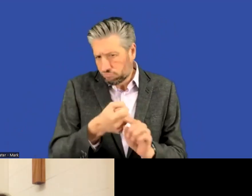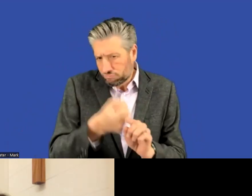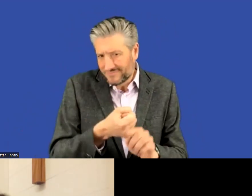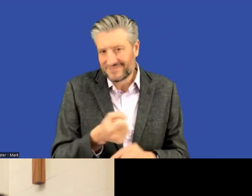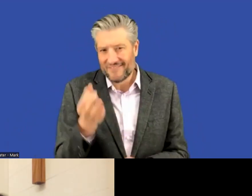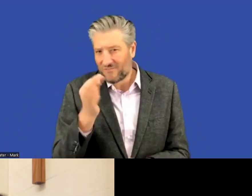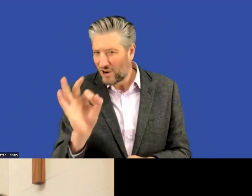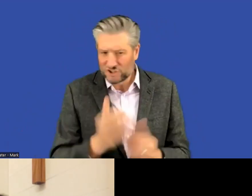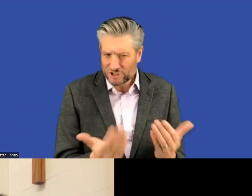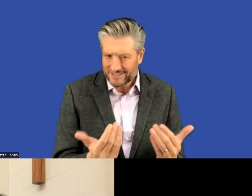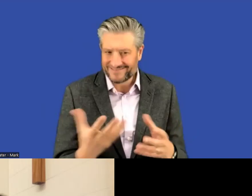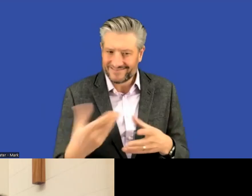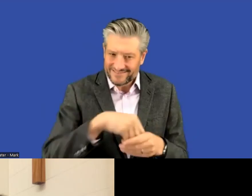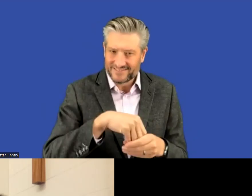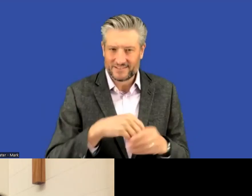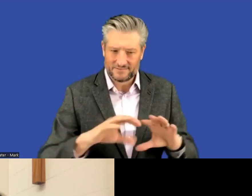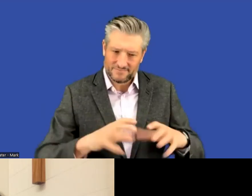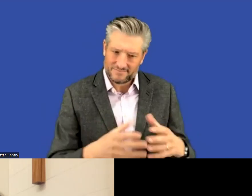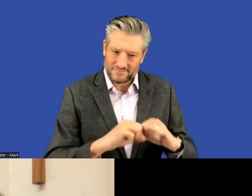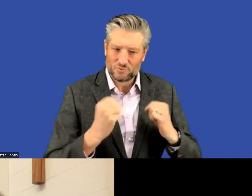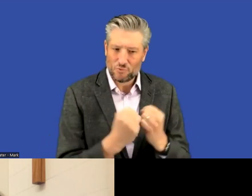So we have a couple of questions.